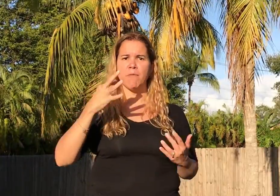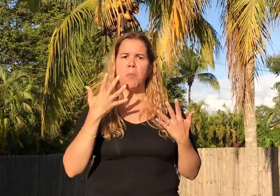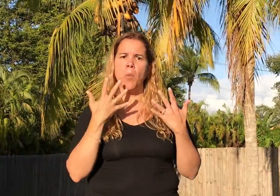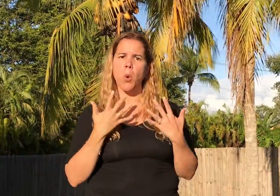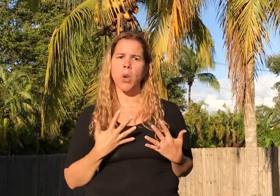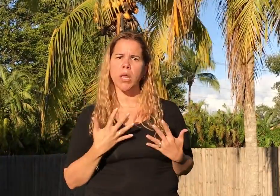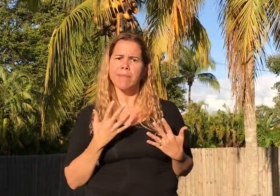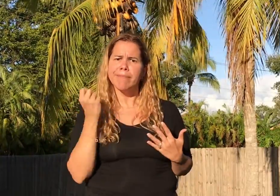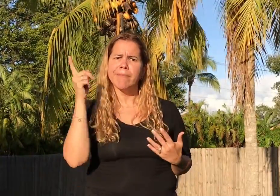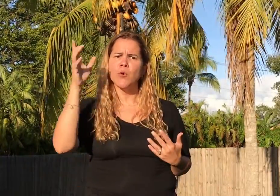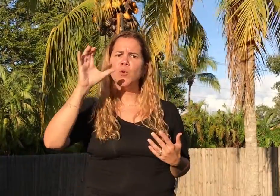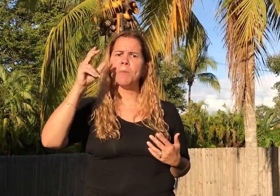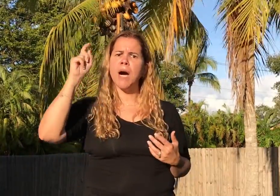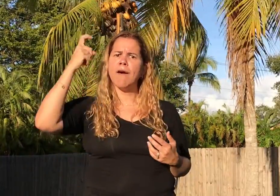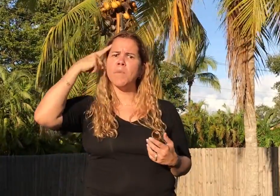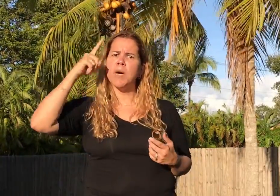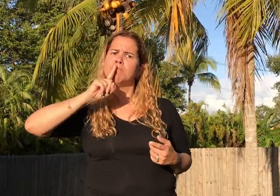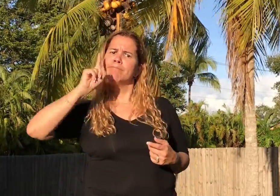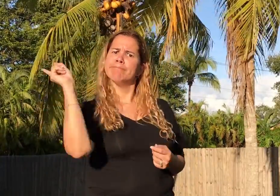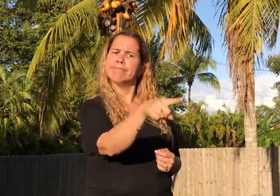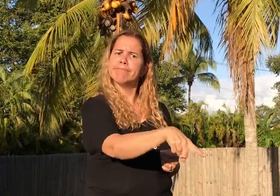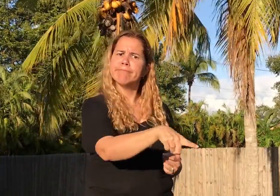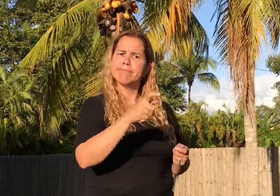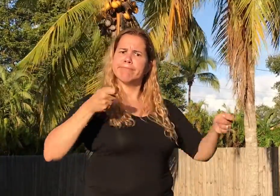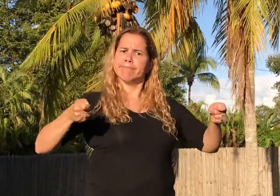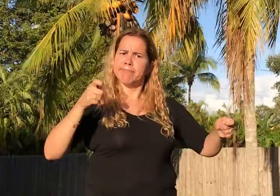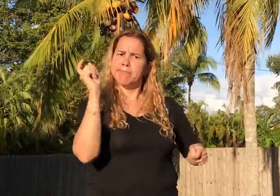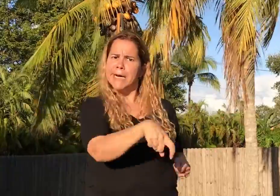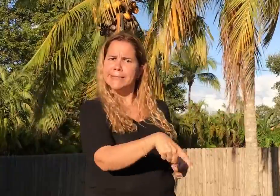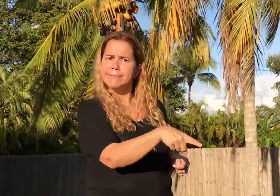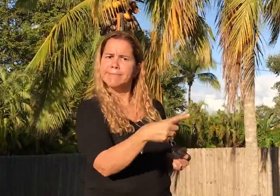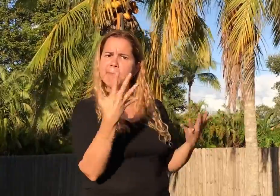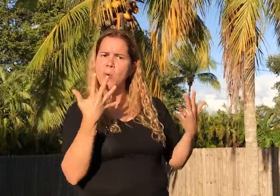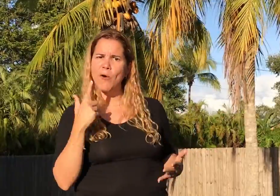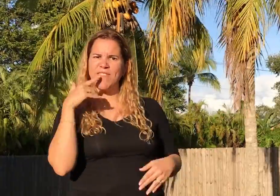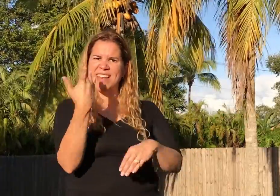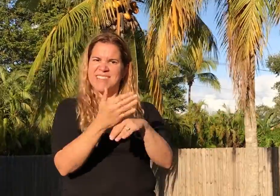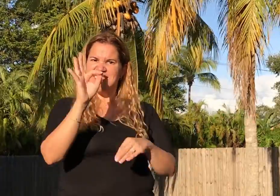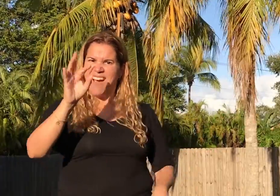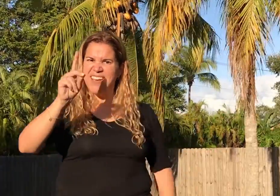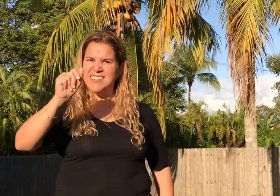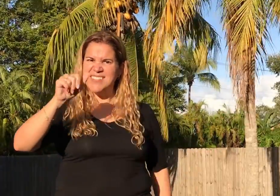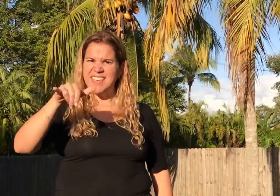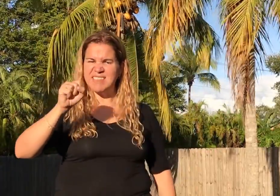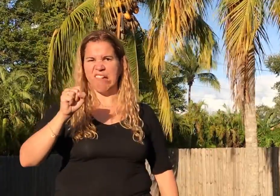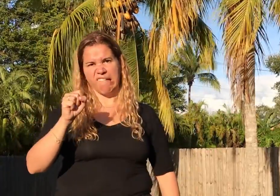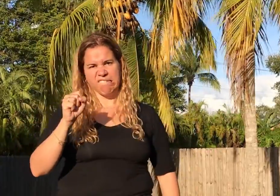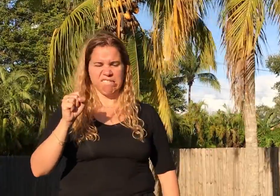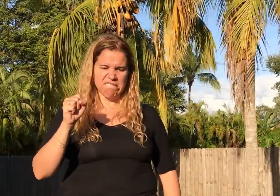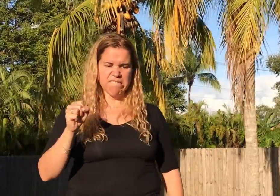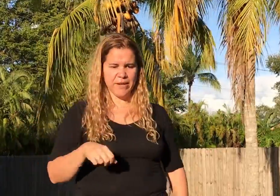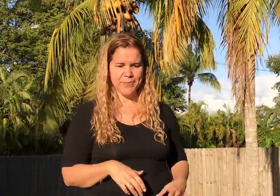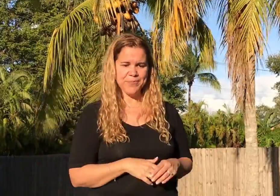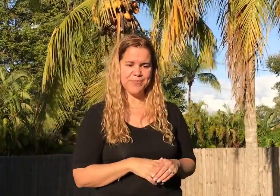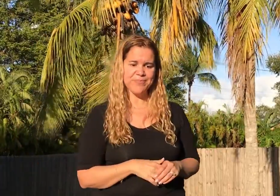While Raul Castro may still hold power, the main figurehead is gone. In Cuba, the people are placed into a forced mourning period of nine days,